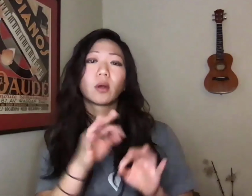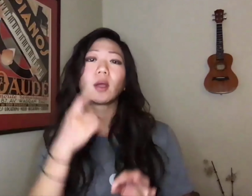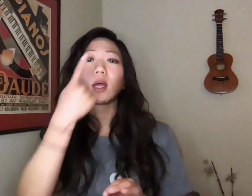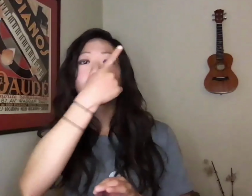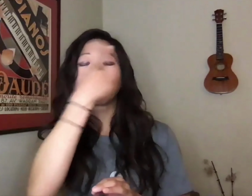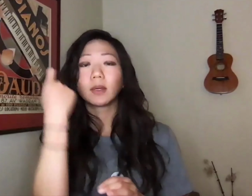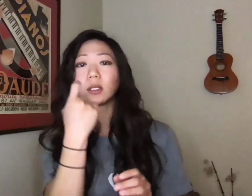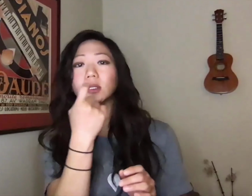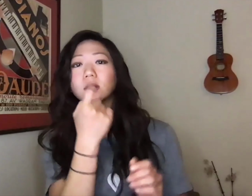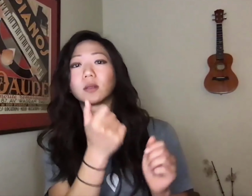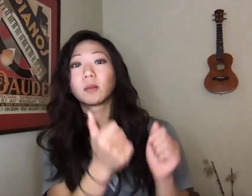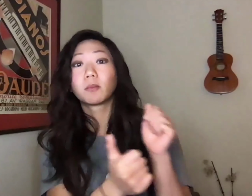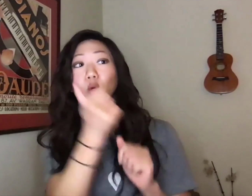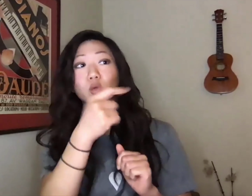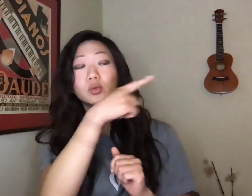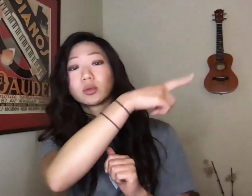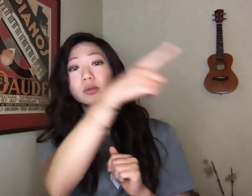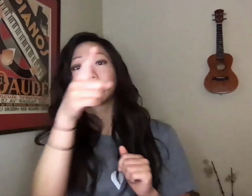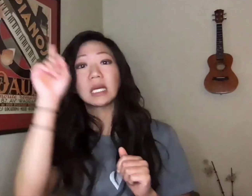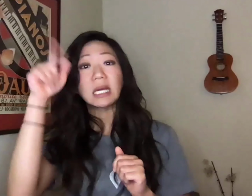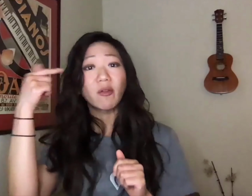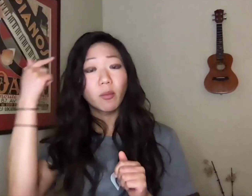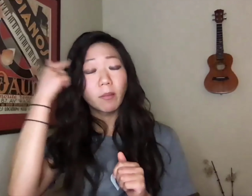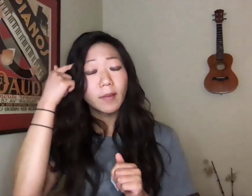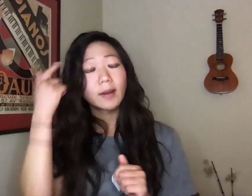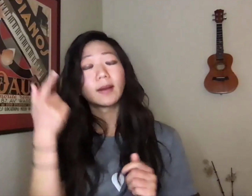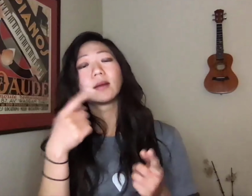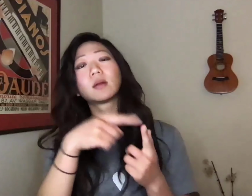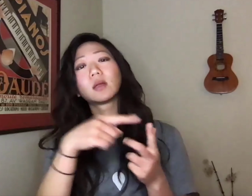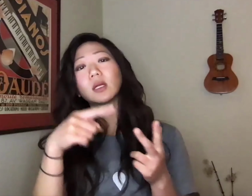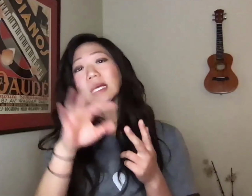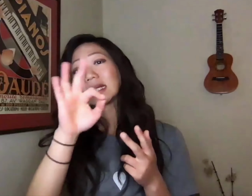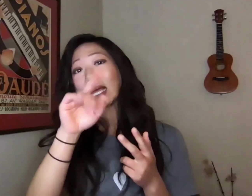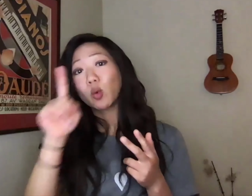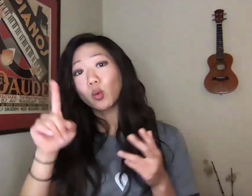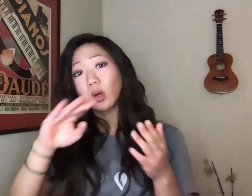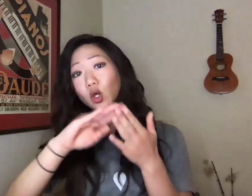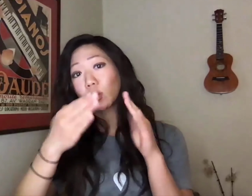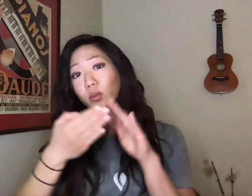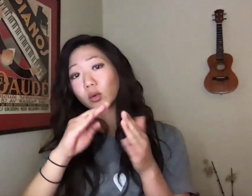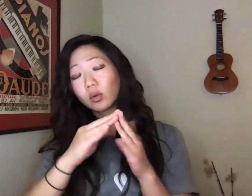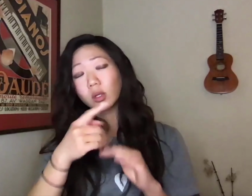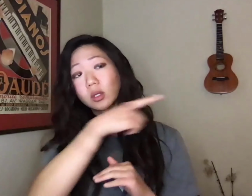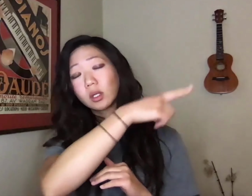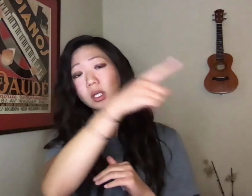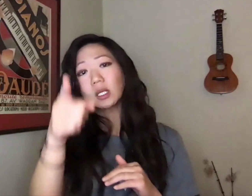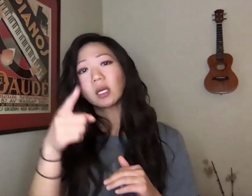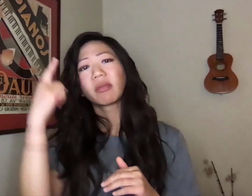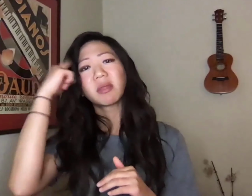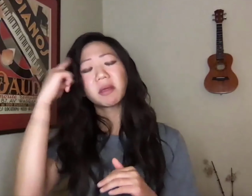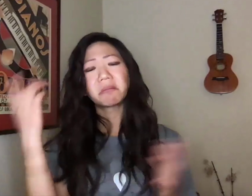See, most government and emergency service communities